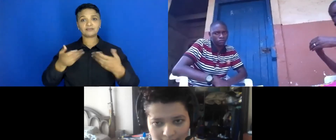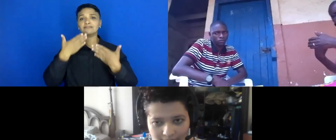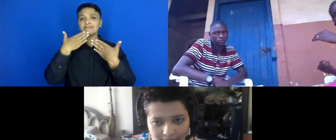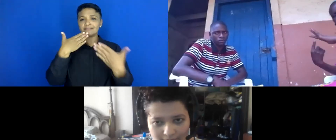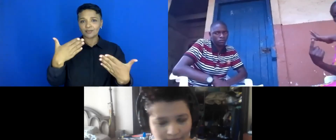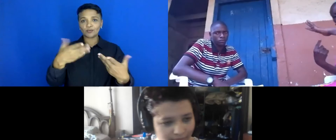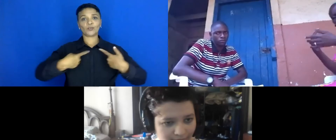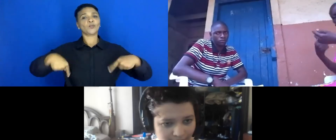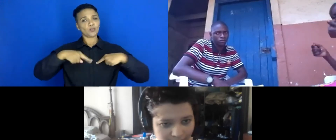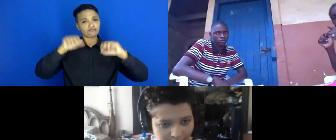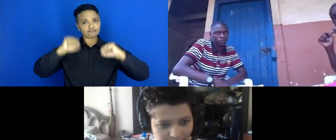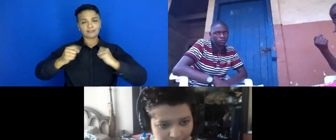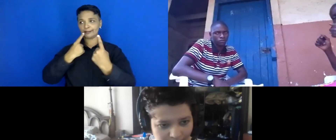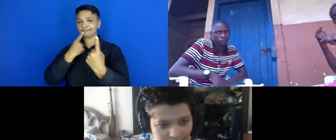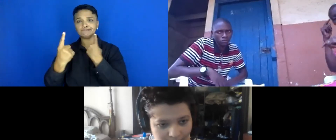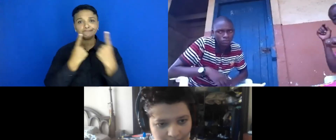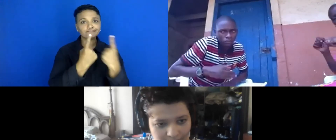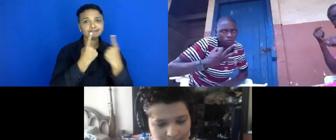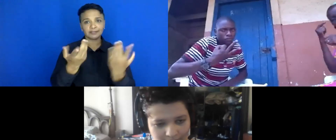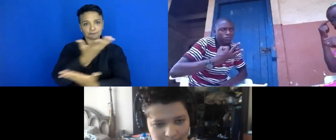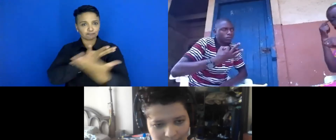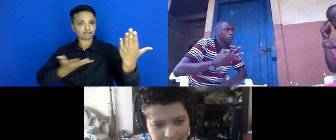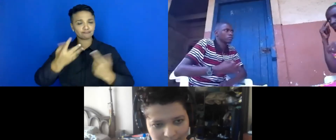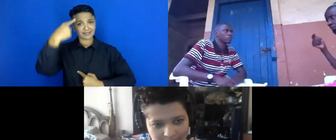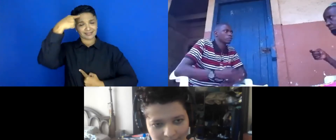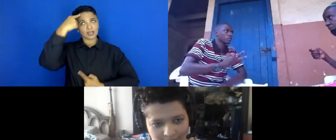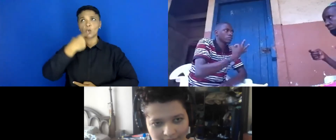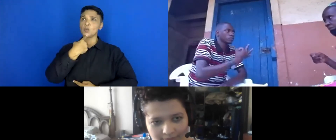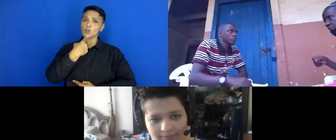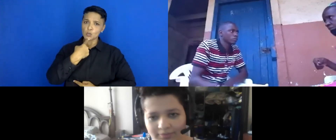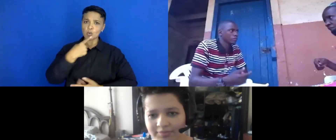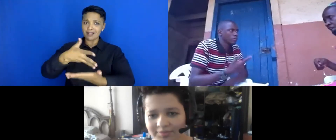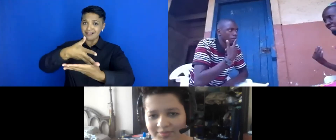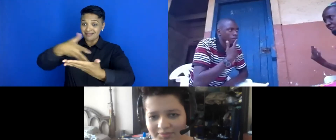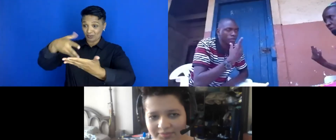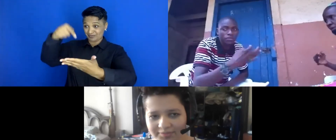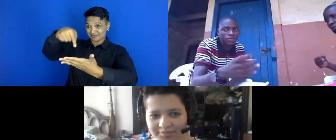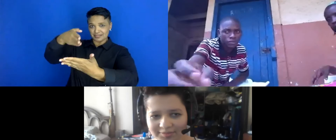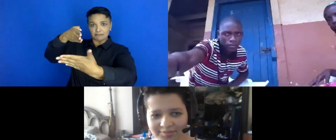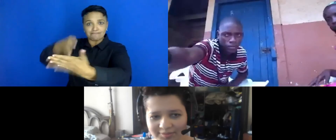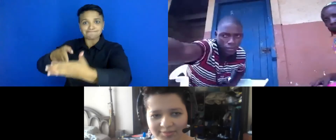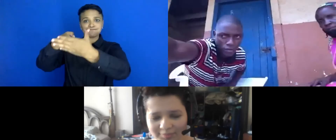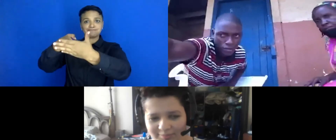of the things talking about how uh barriers such as language and accessibility can often prevent uh